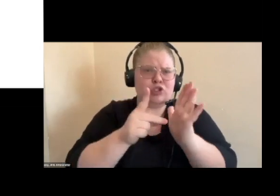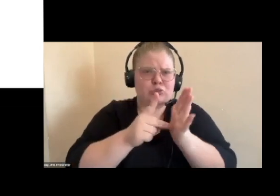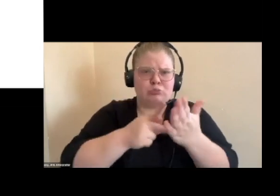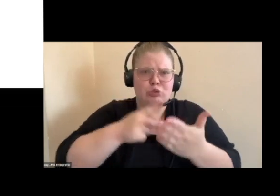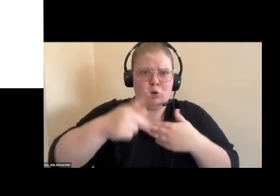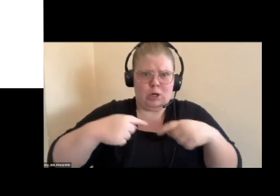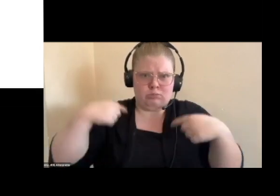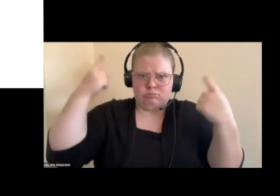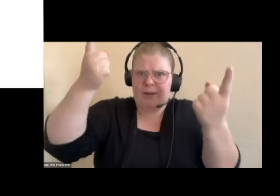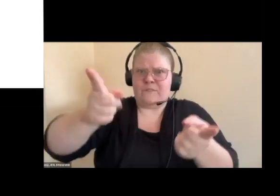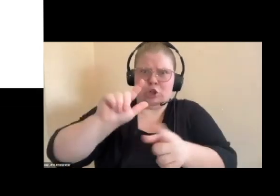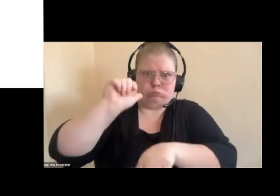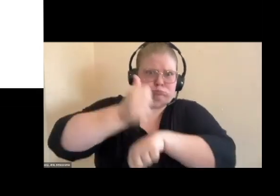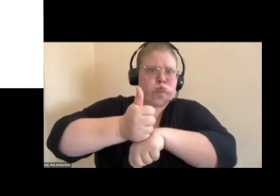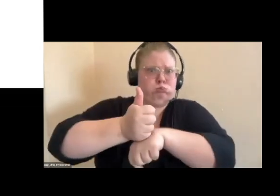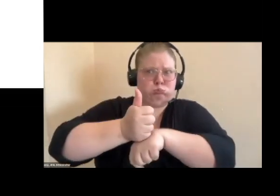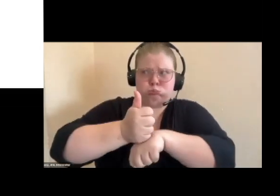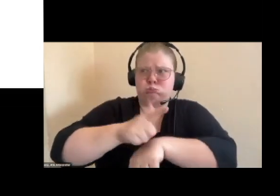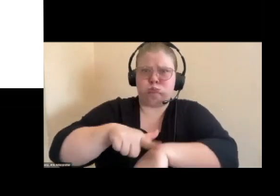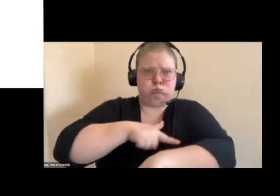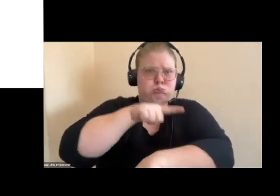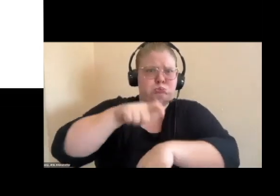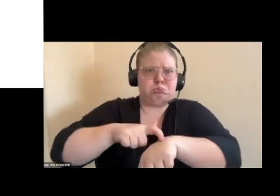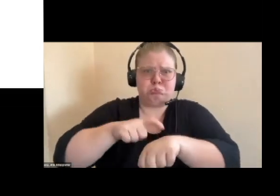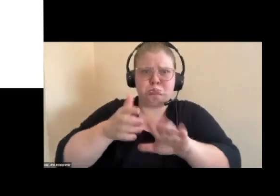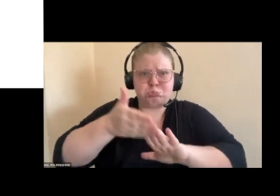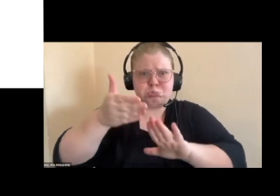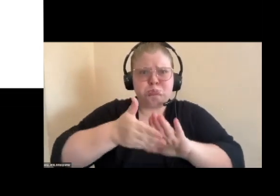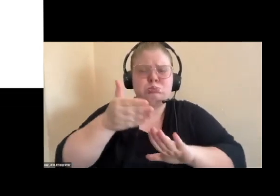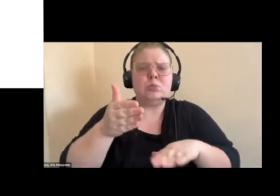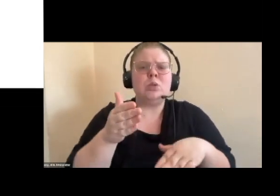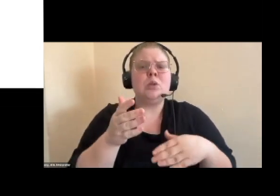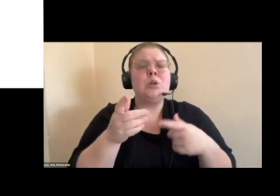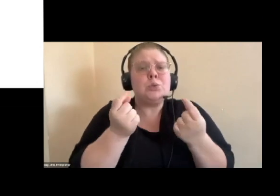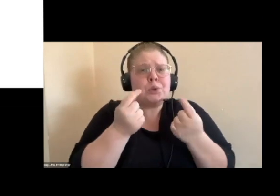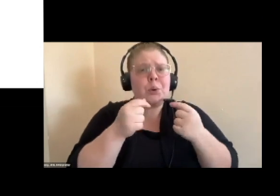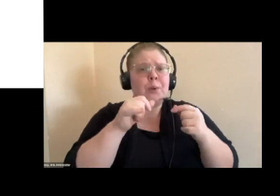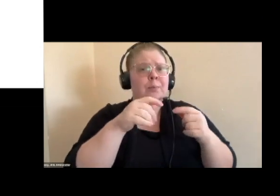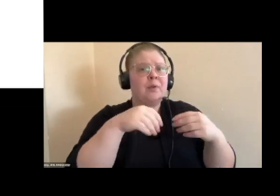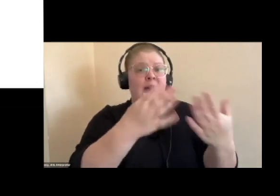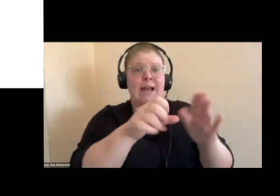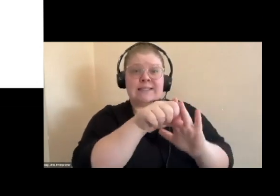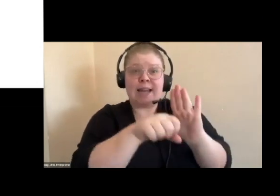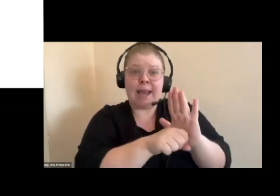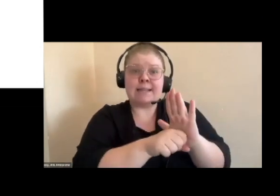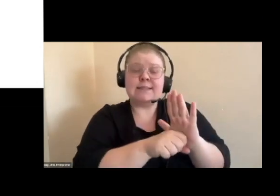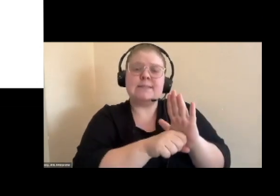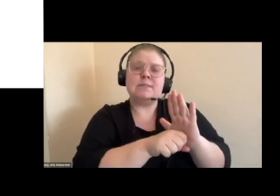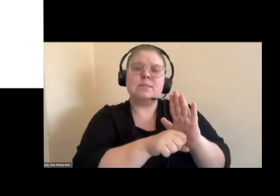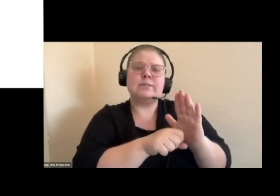What it does is it gives It gives states an incentive or gives